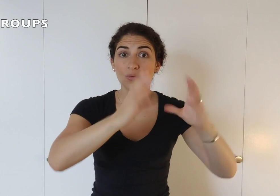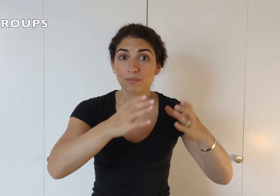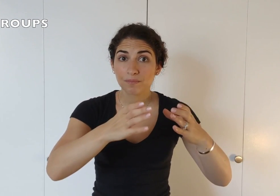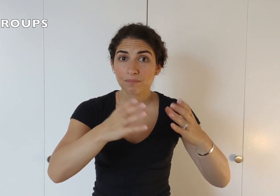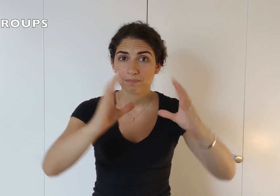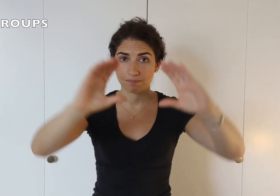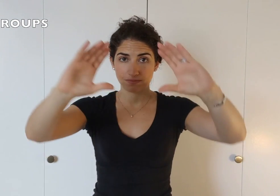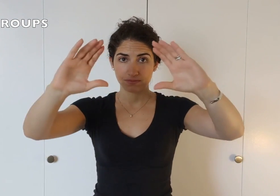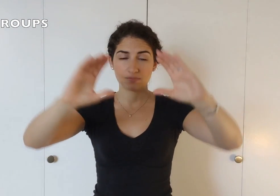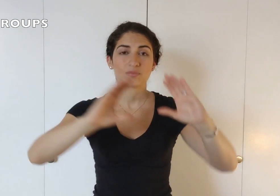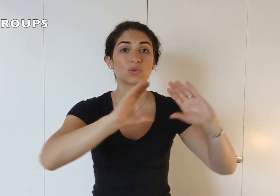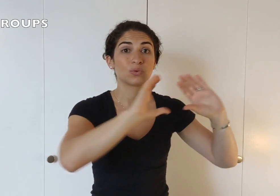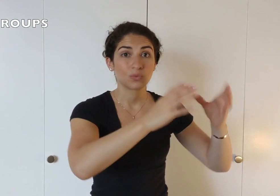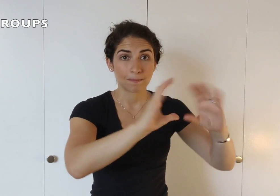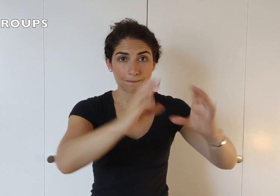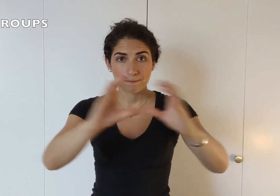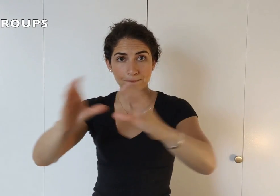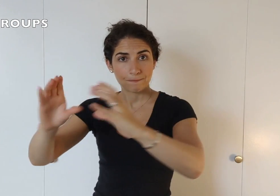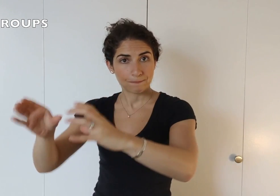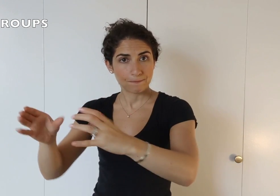GROUP